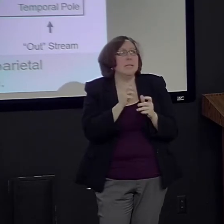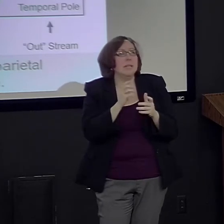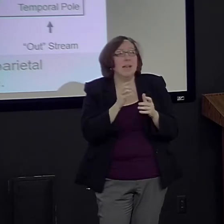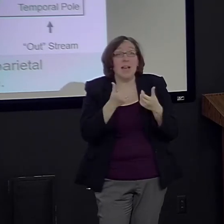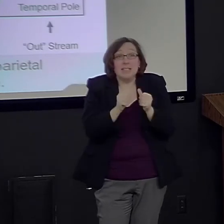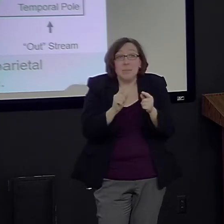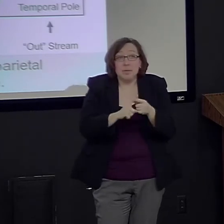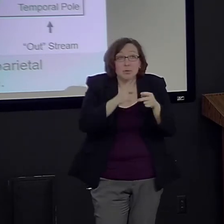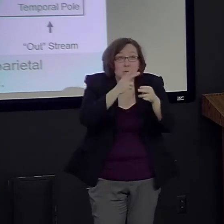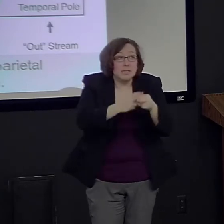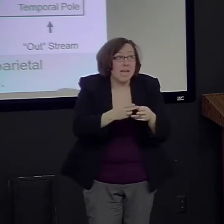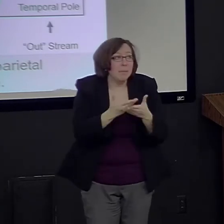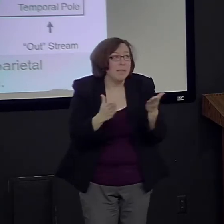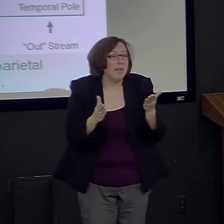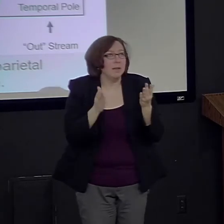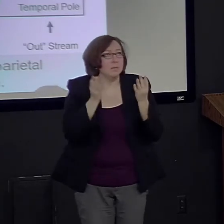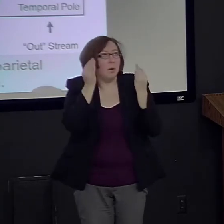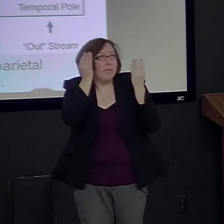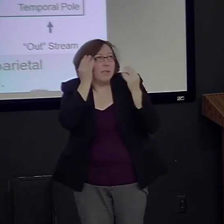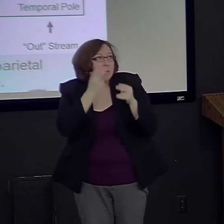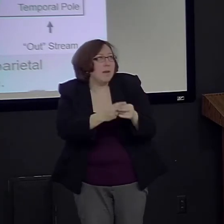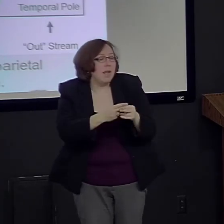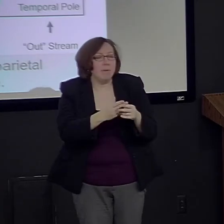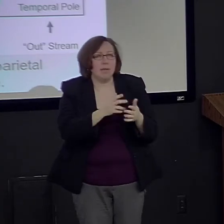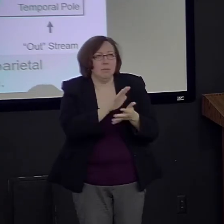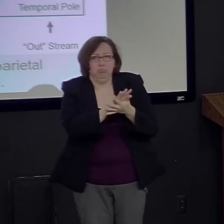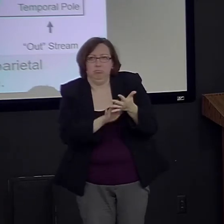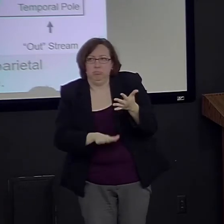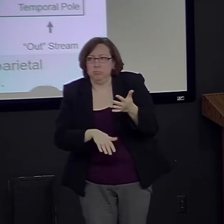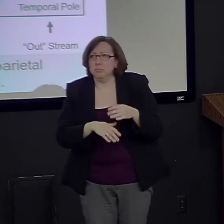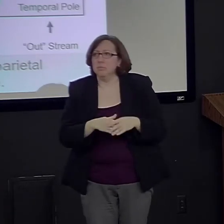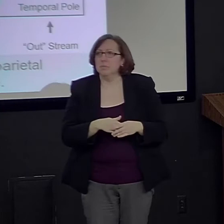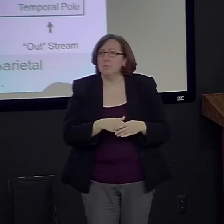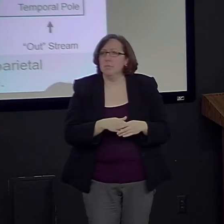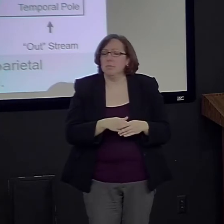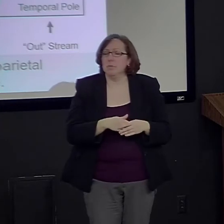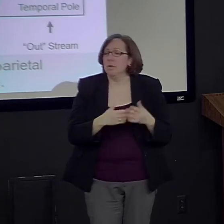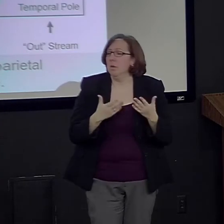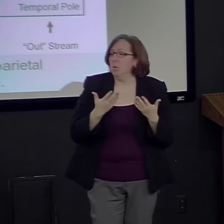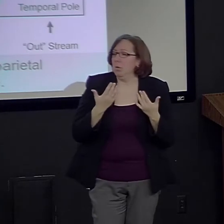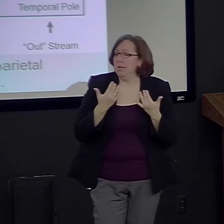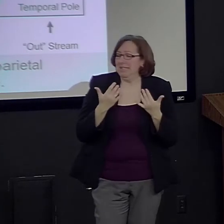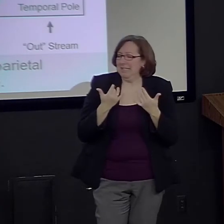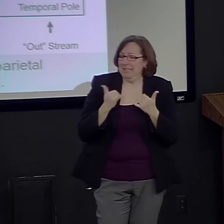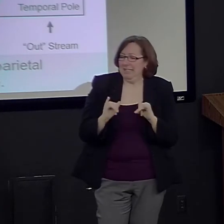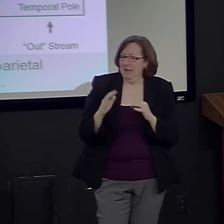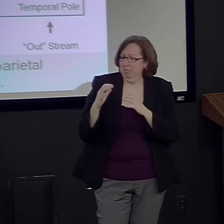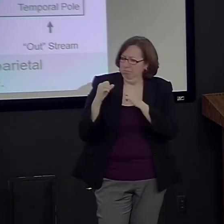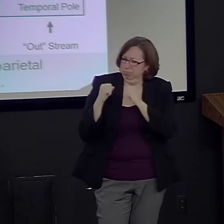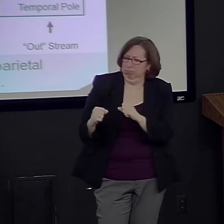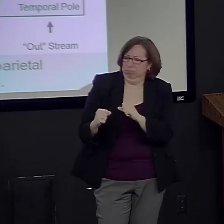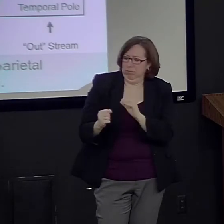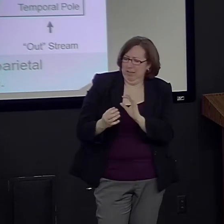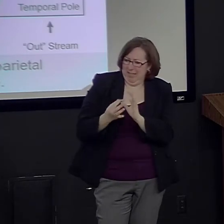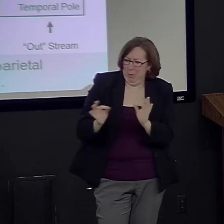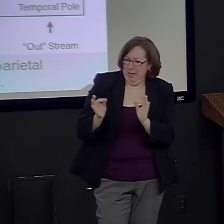They could be. We still don't know what, it's still so powerfully linguistic.